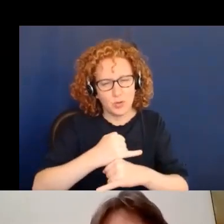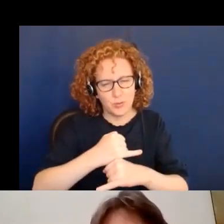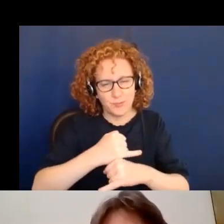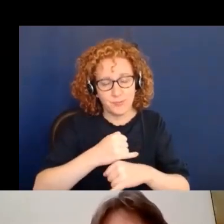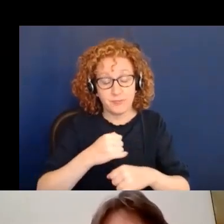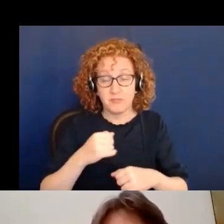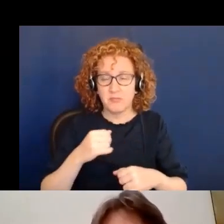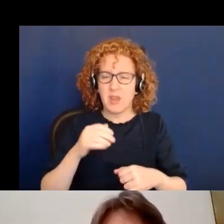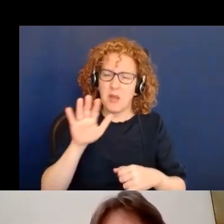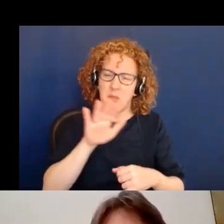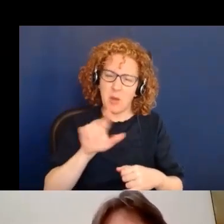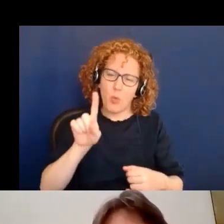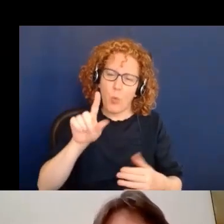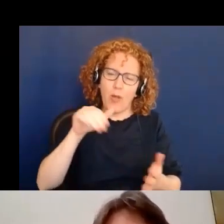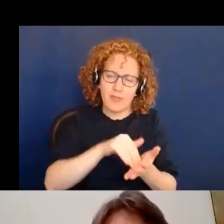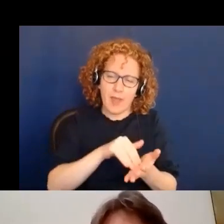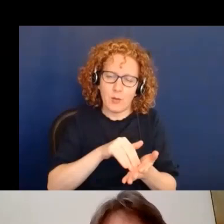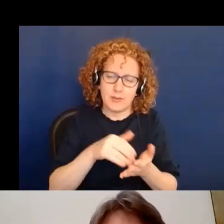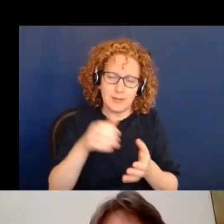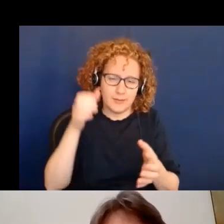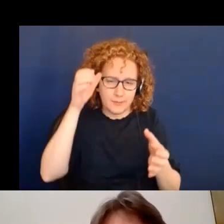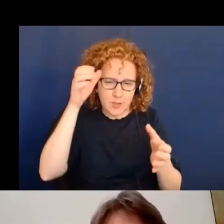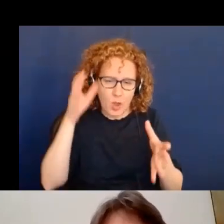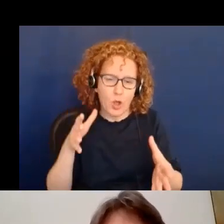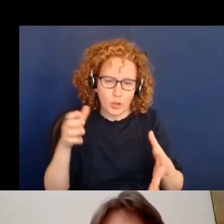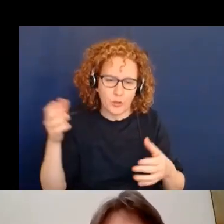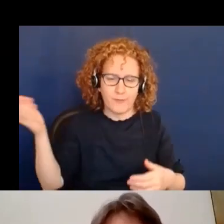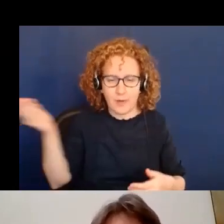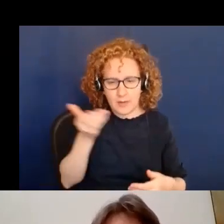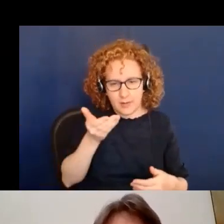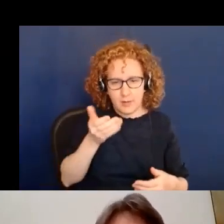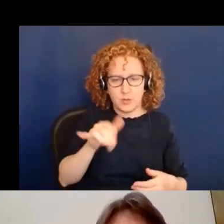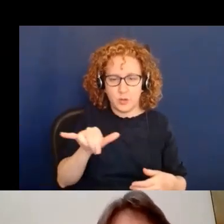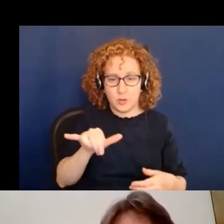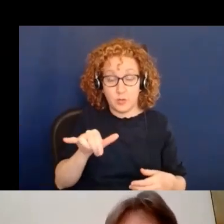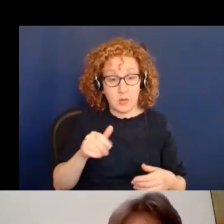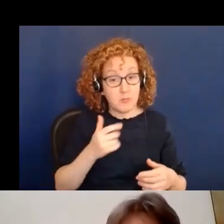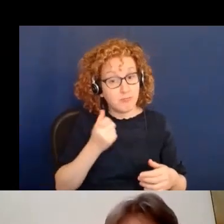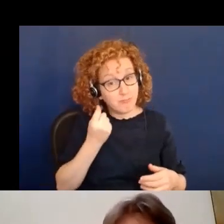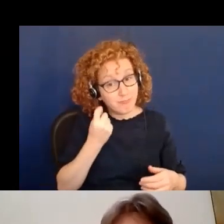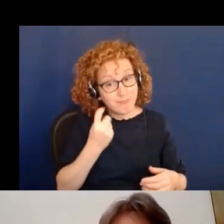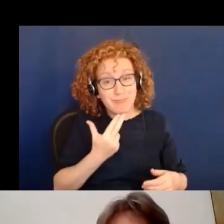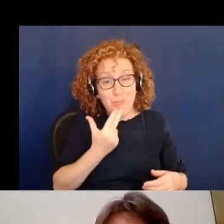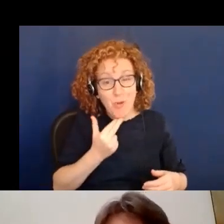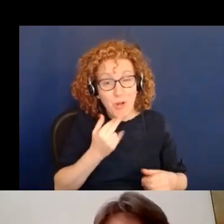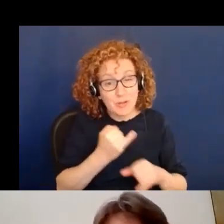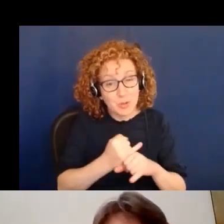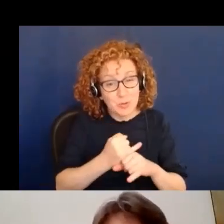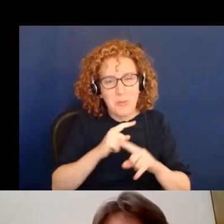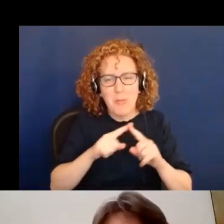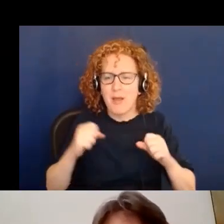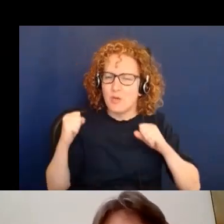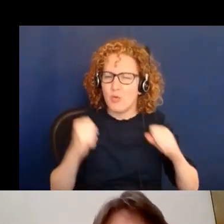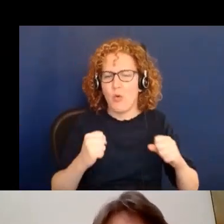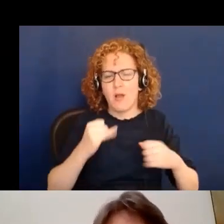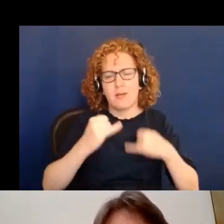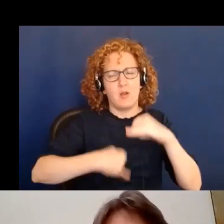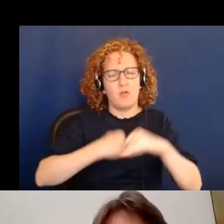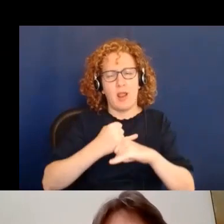scholars so for a small institution we are very international and across the board there's